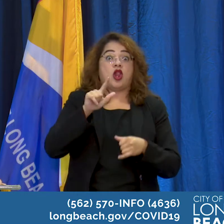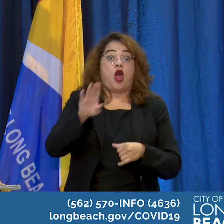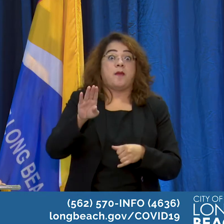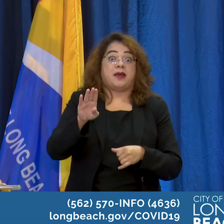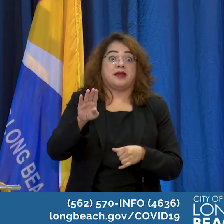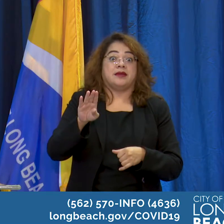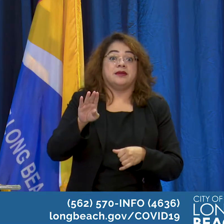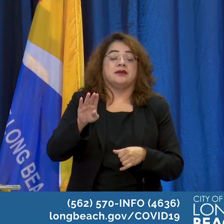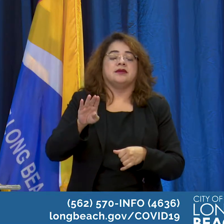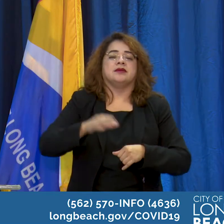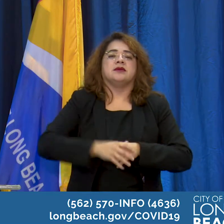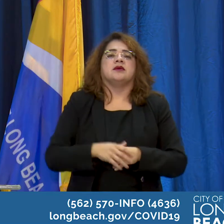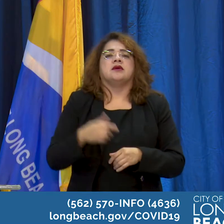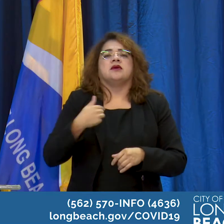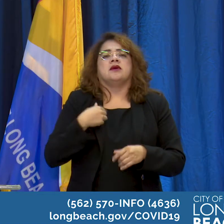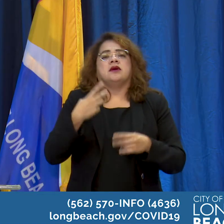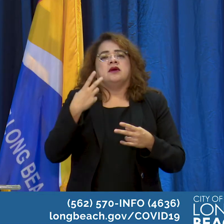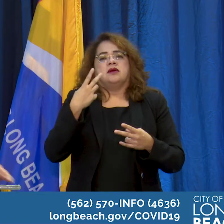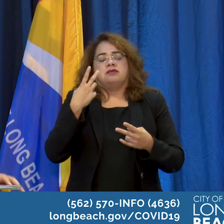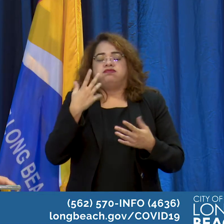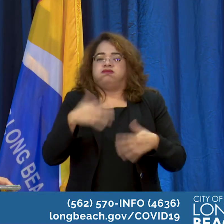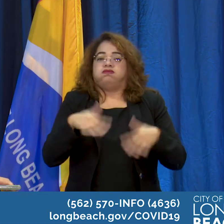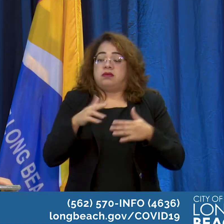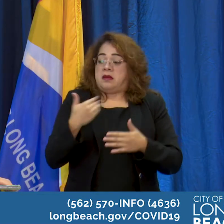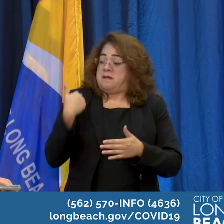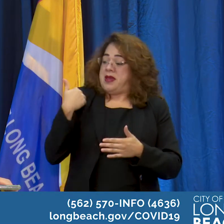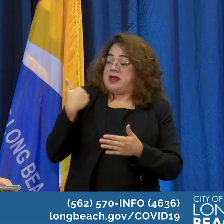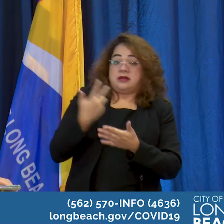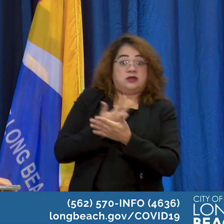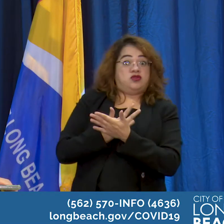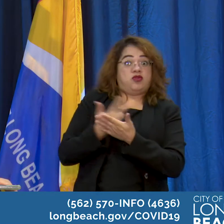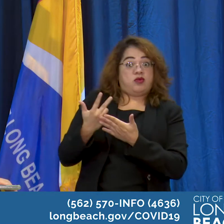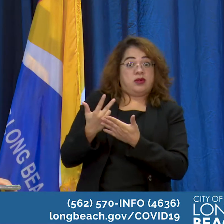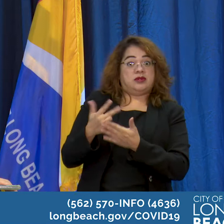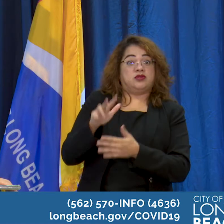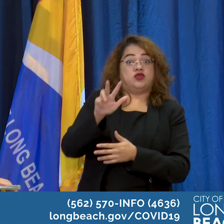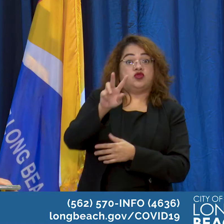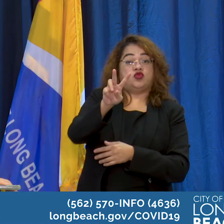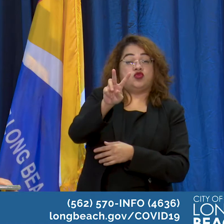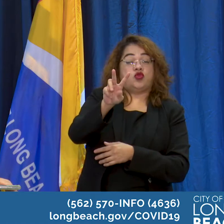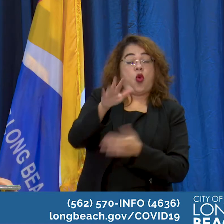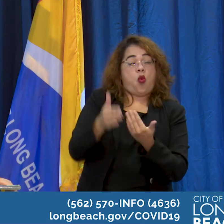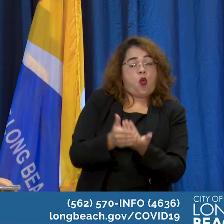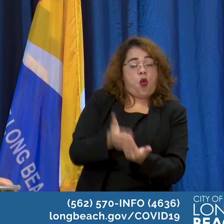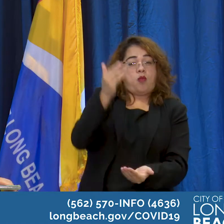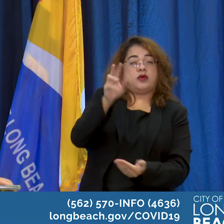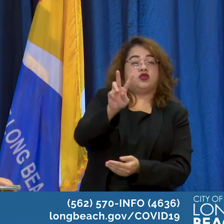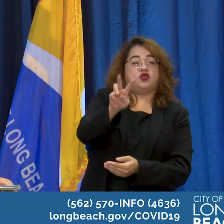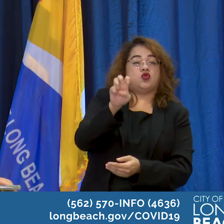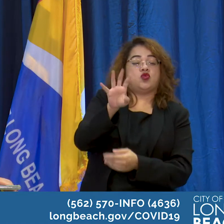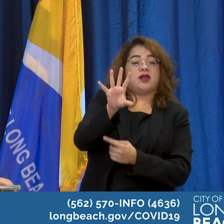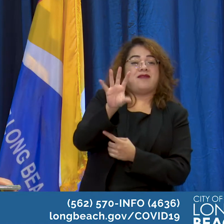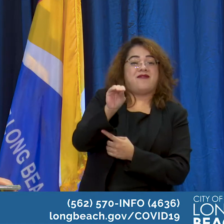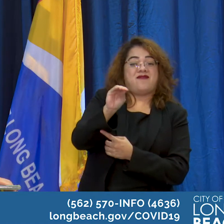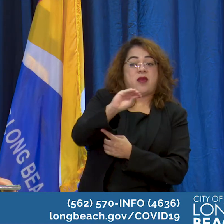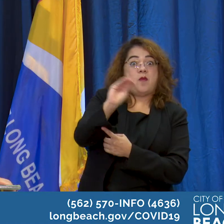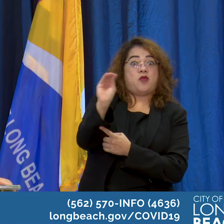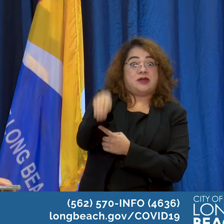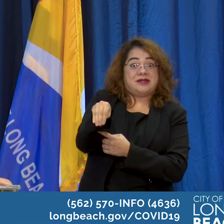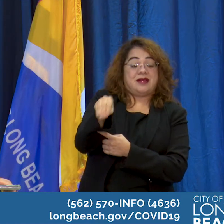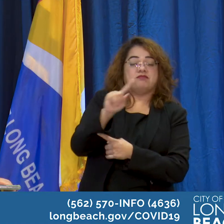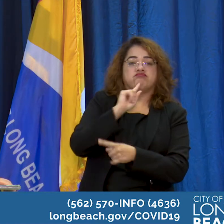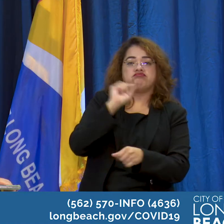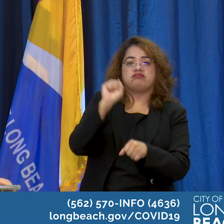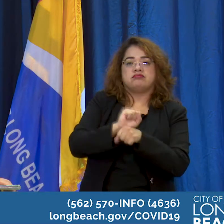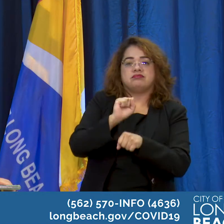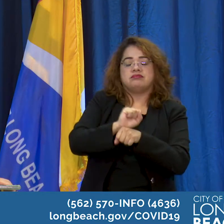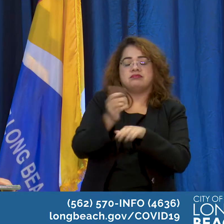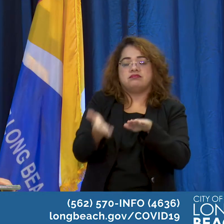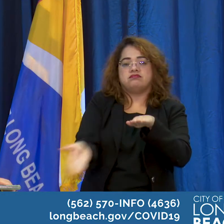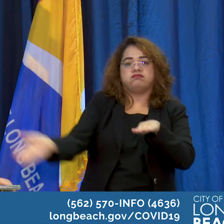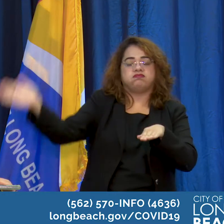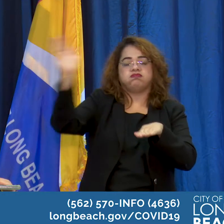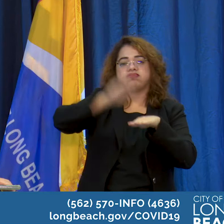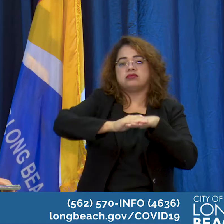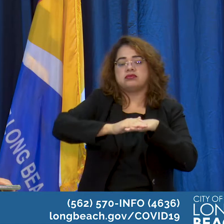we have seen in just the last three weeks a 250, almost 250 percent increase when you look at